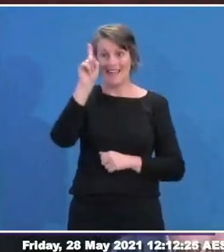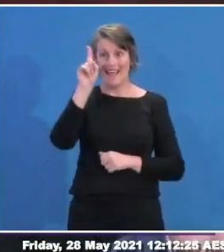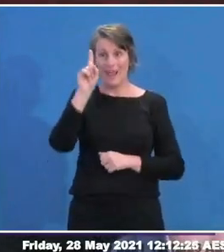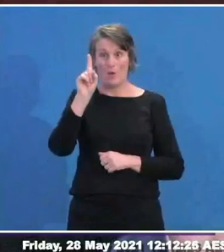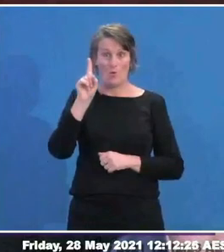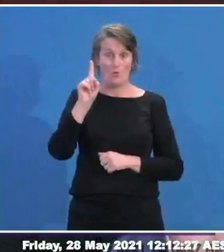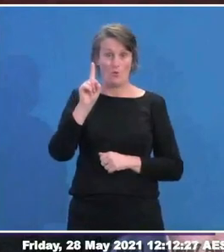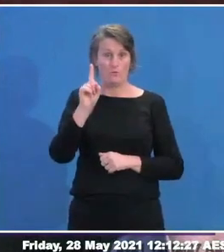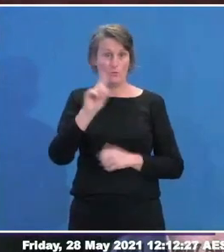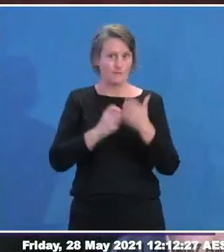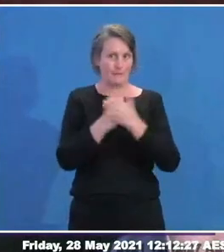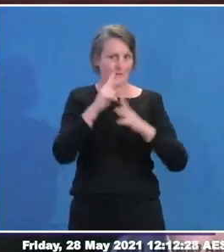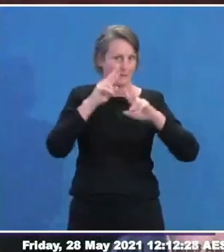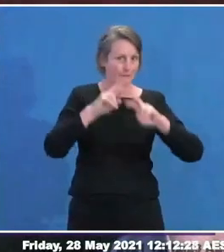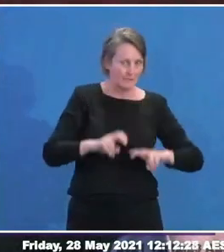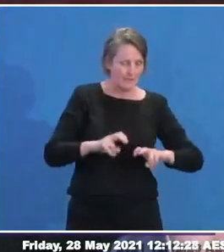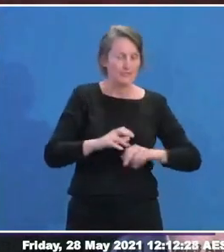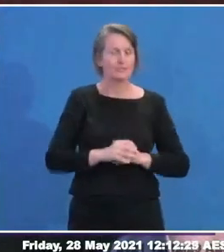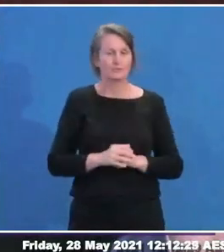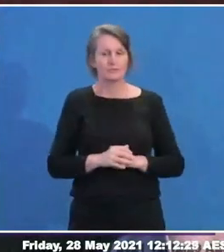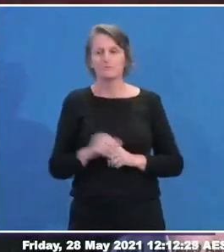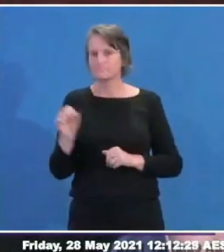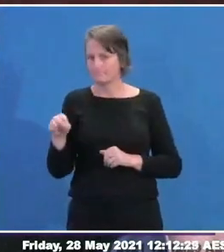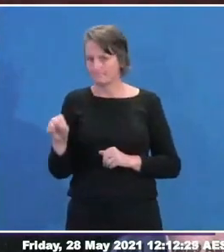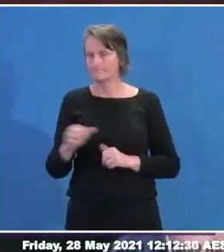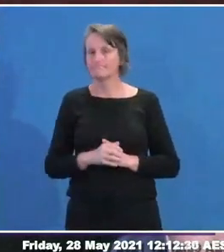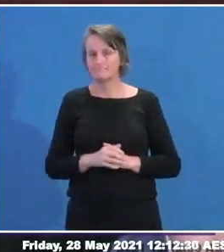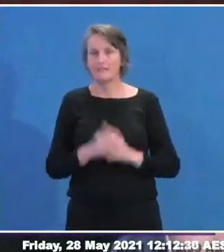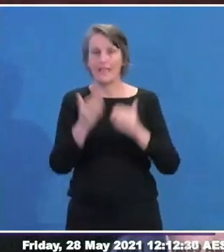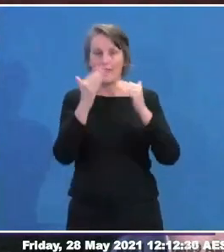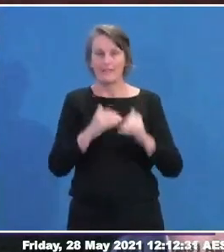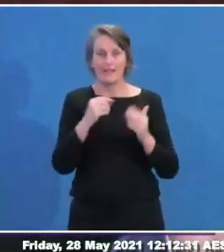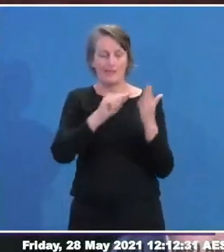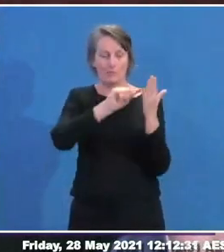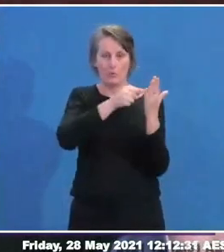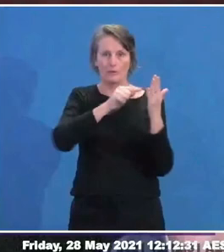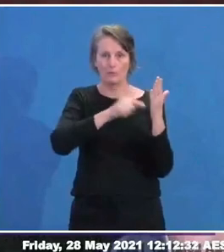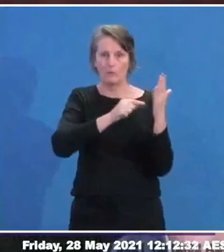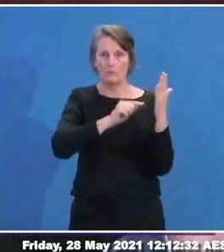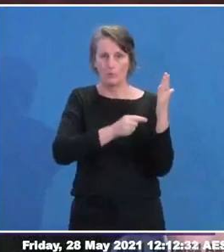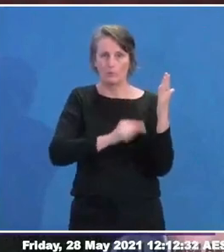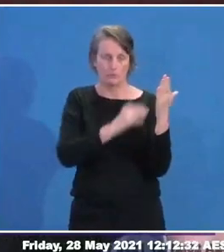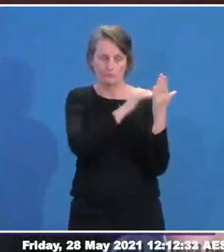Do you see that? Yes. Then it sets out a number of bullet points. Do you see that? Yes.